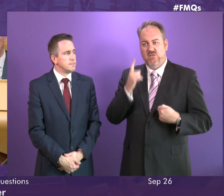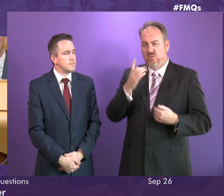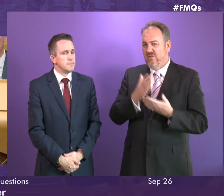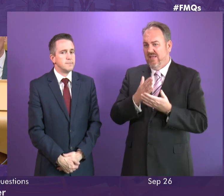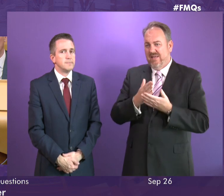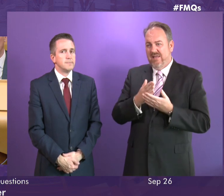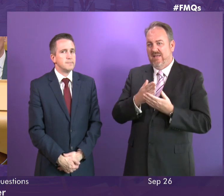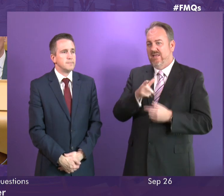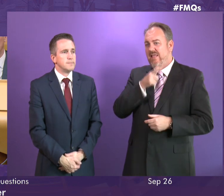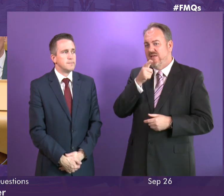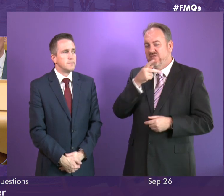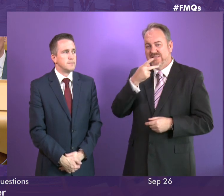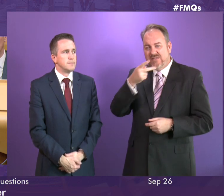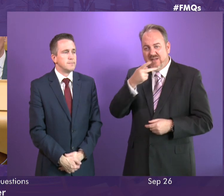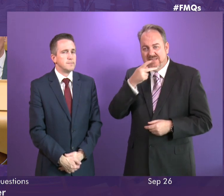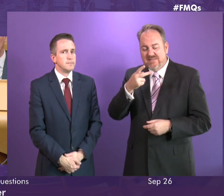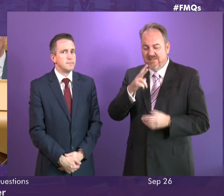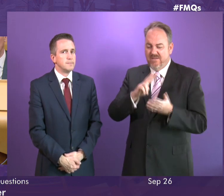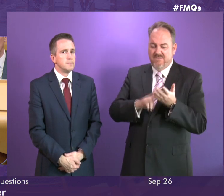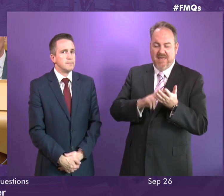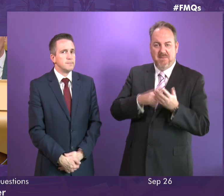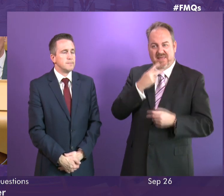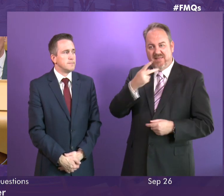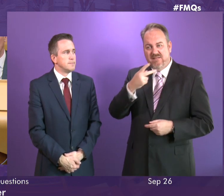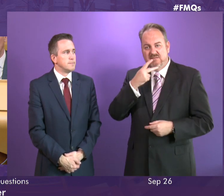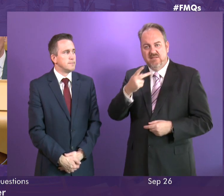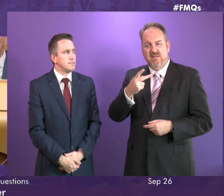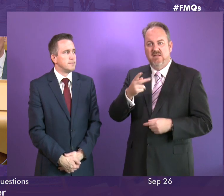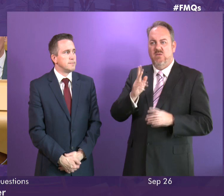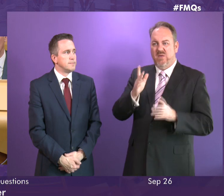forward with regard to vaping and e-cigarette products needs to be carried out by listening